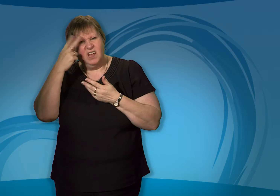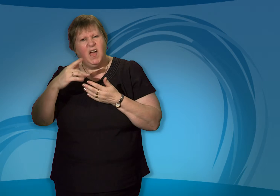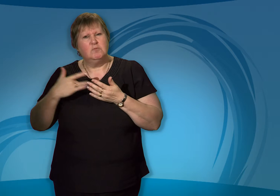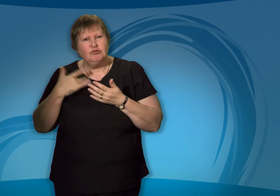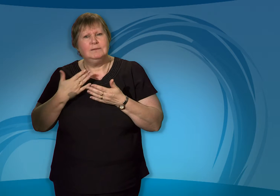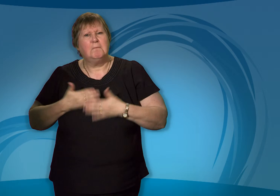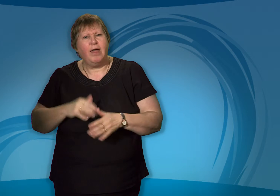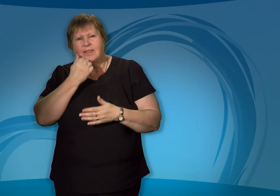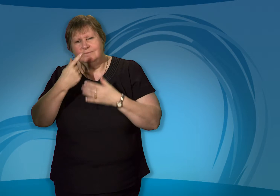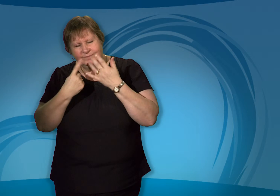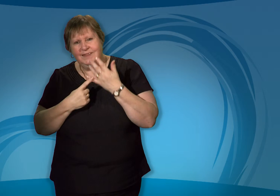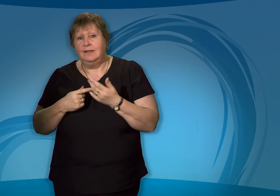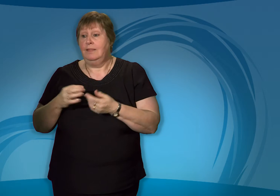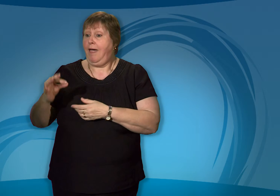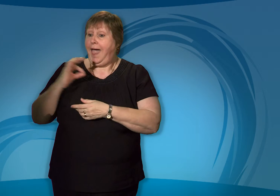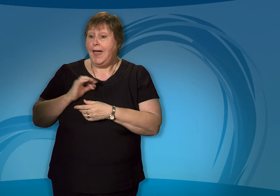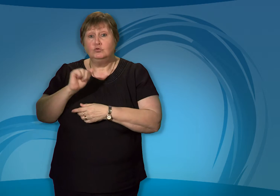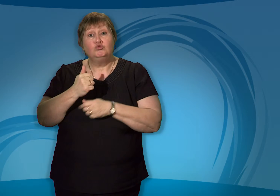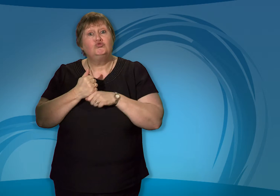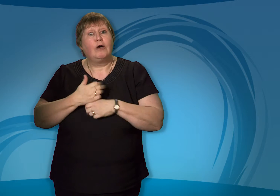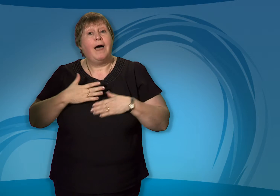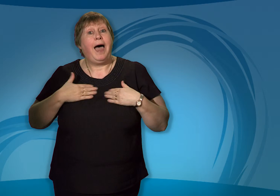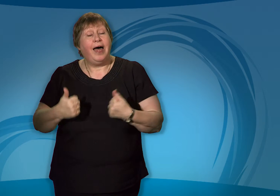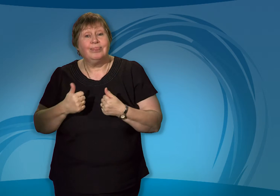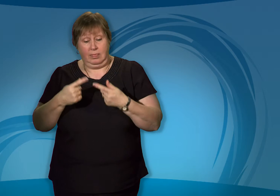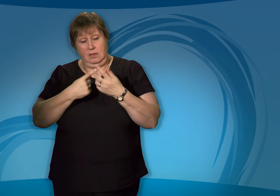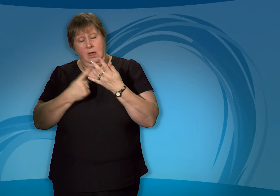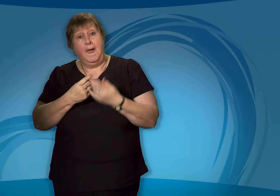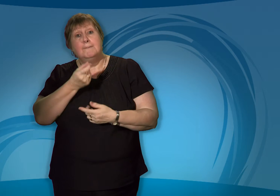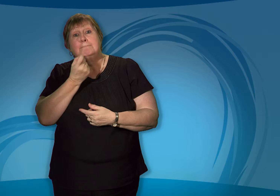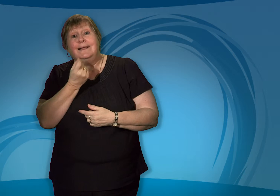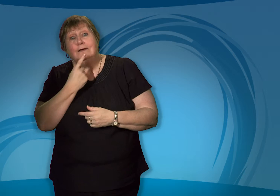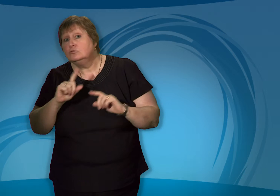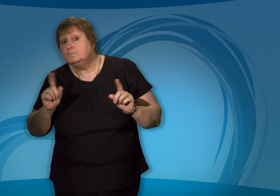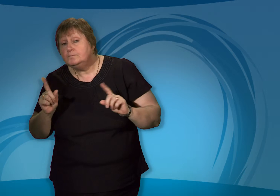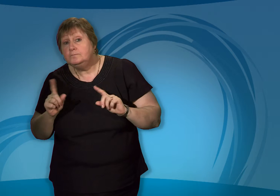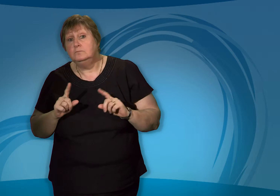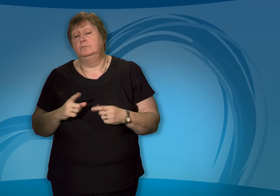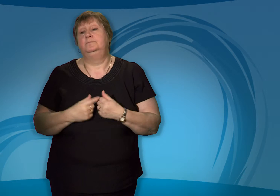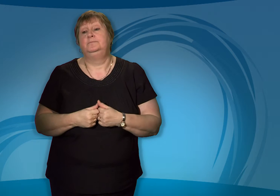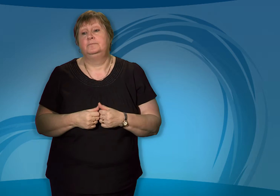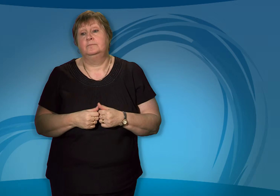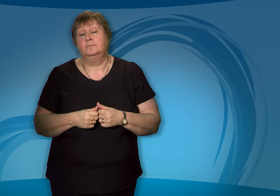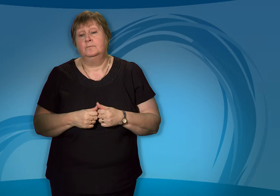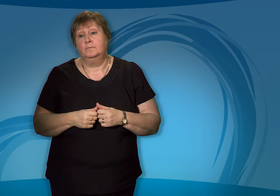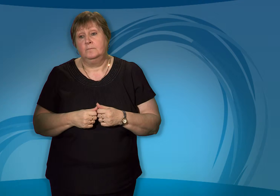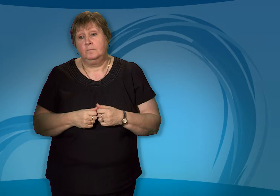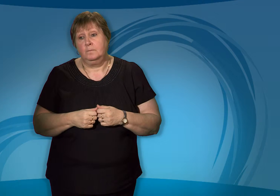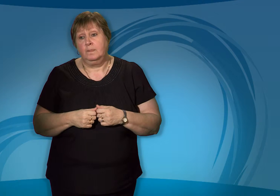You will be asked some questions about your general health, the medicines you are taking and any allergies you may have.